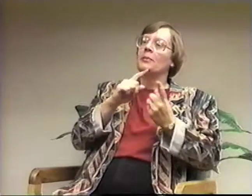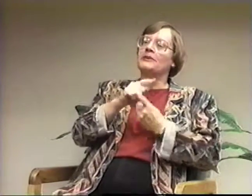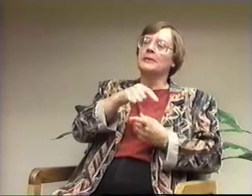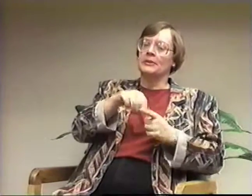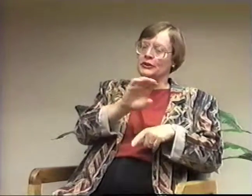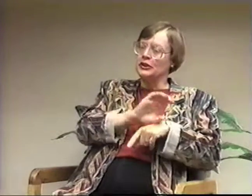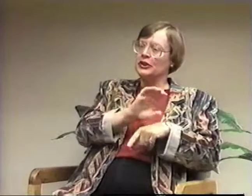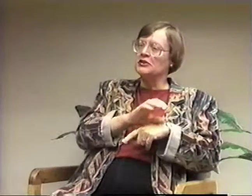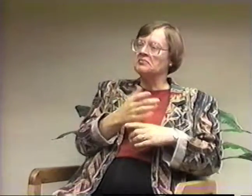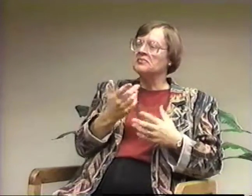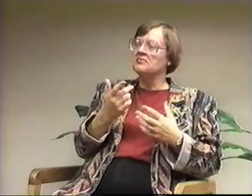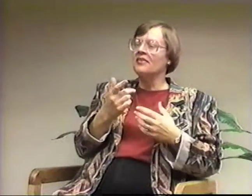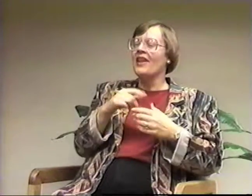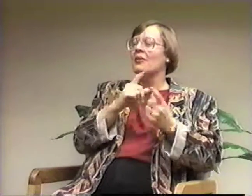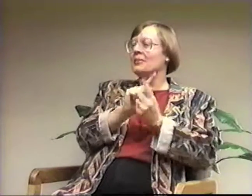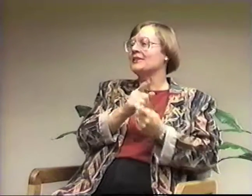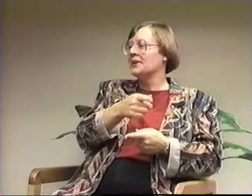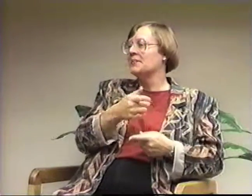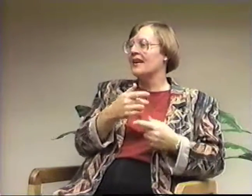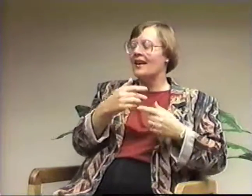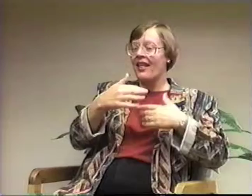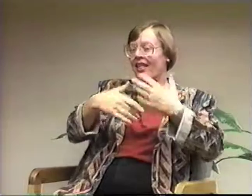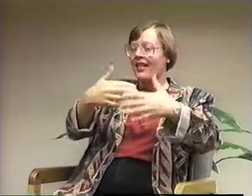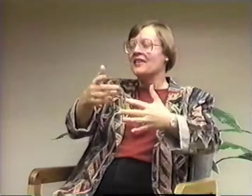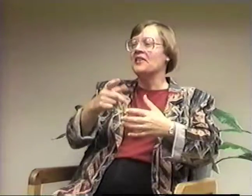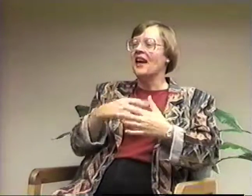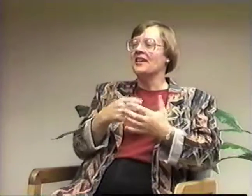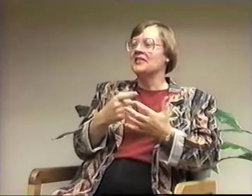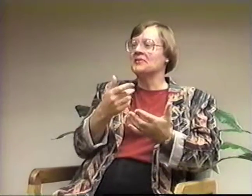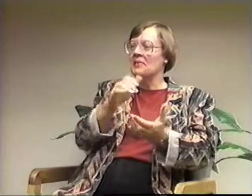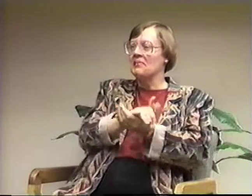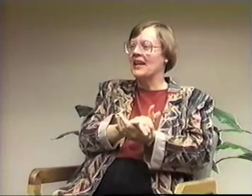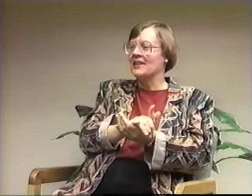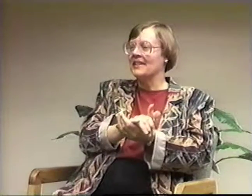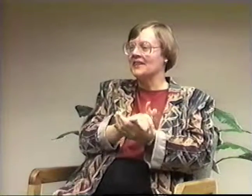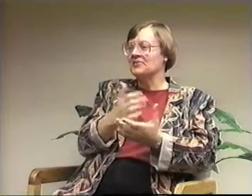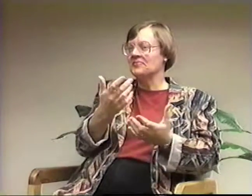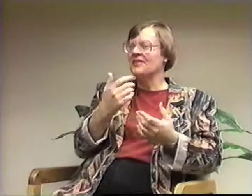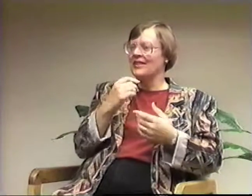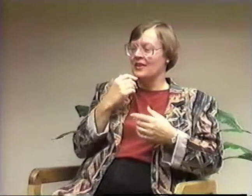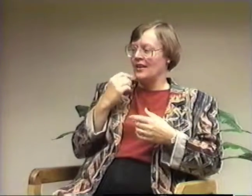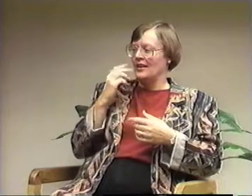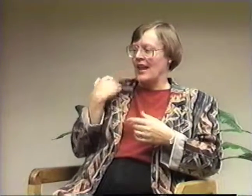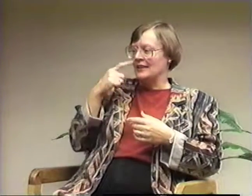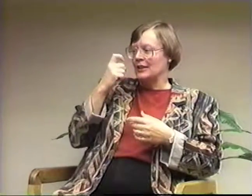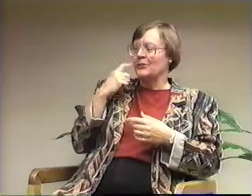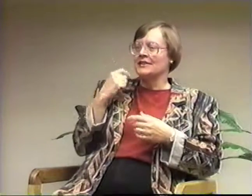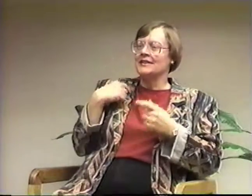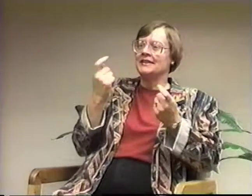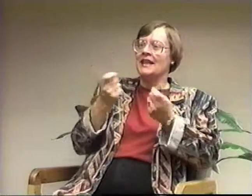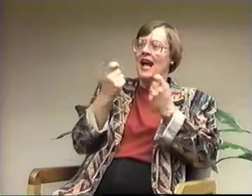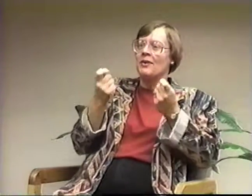I met him at a church function. Things went on from there and we got married.